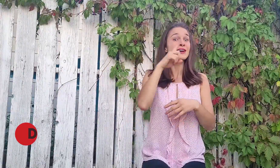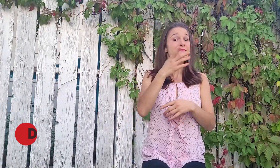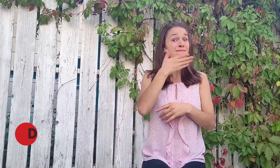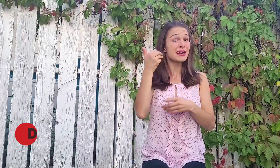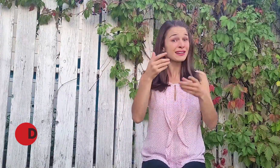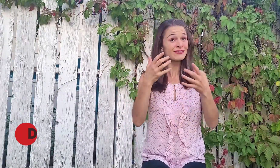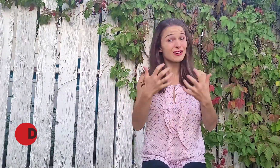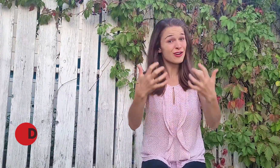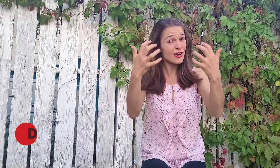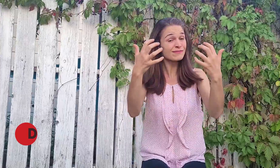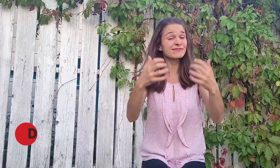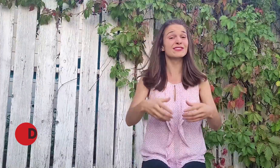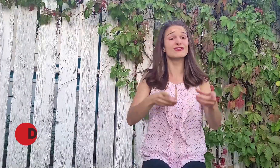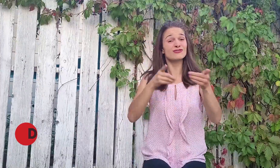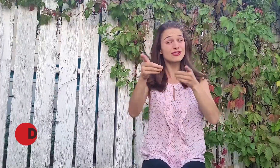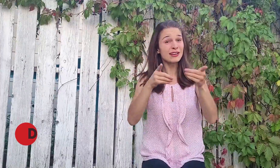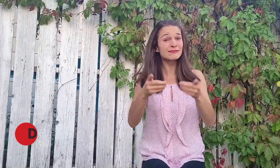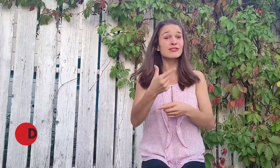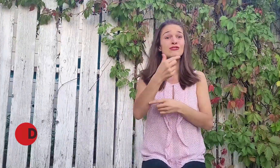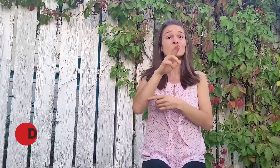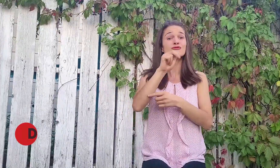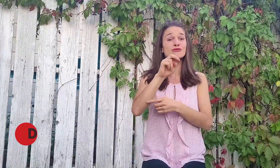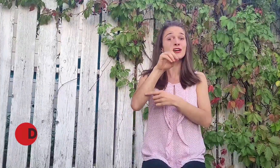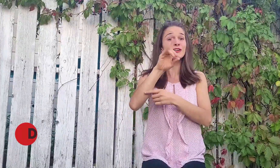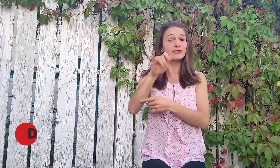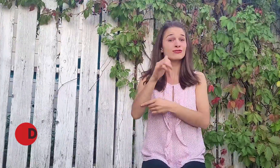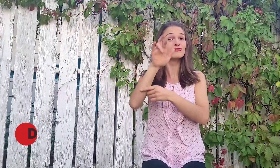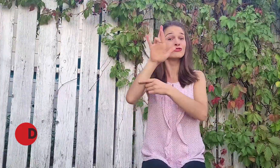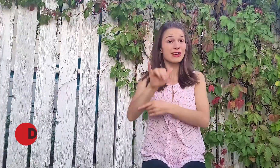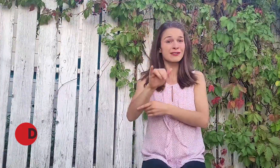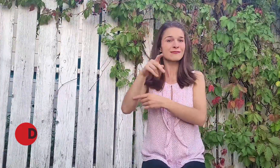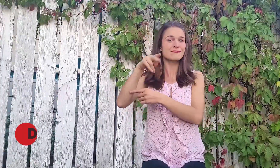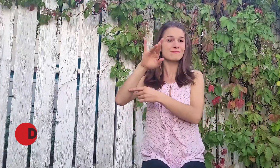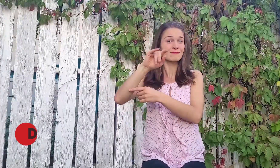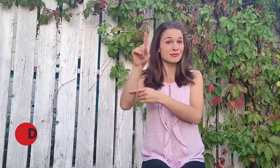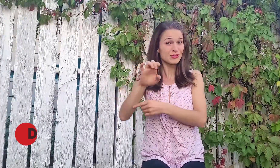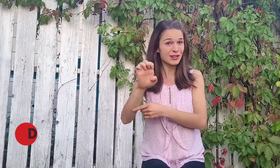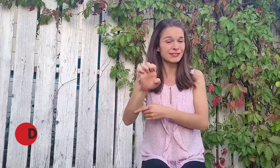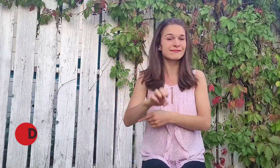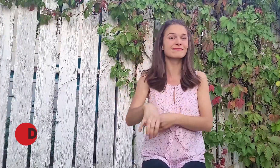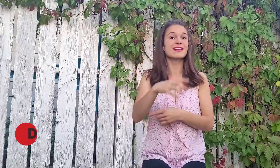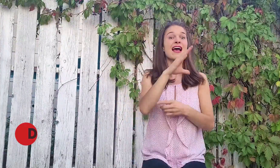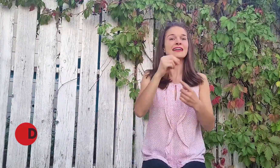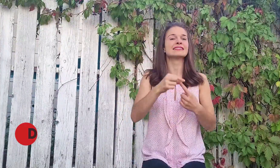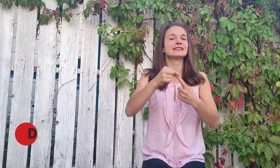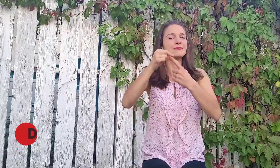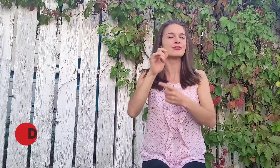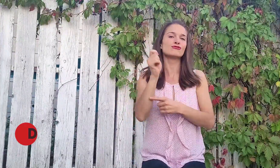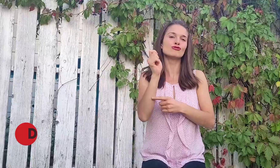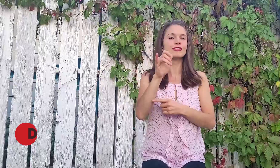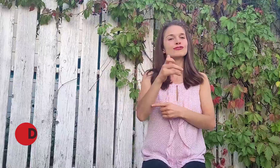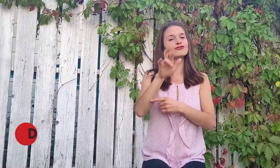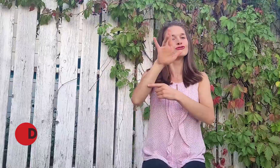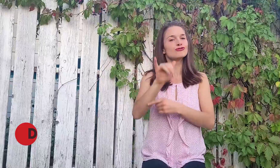Festival for Audience, Directing, a Grand Jury Prize, and Special Jury for